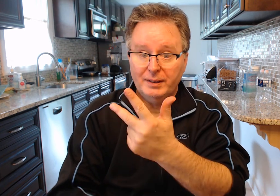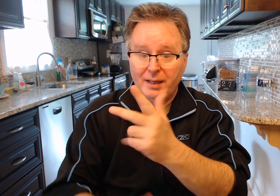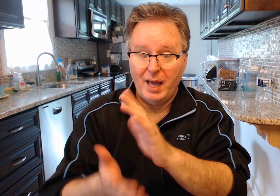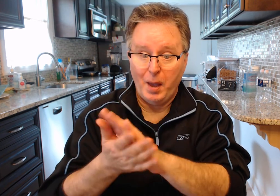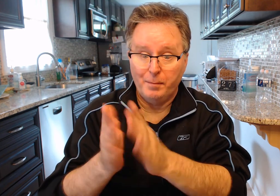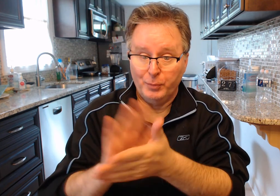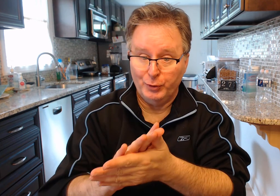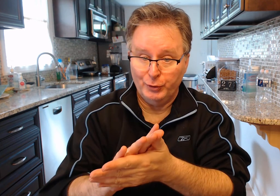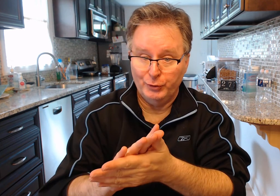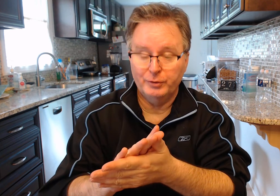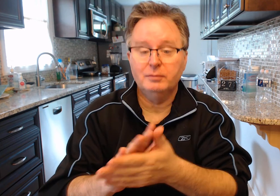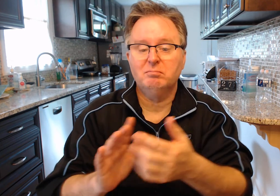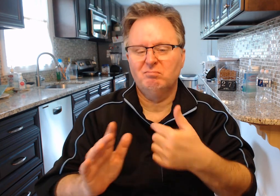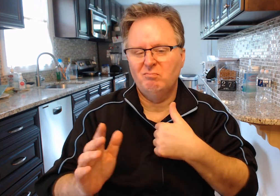THREE HAMBURGERS, I WANT. English: I want three hamburgers.